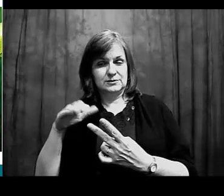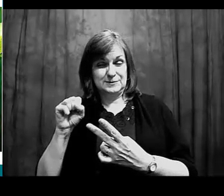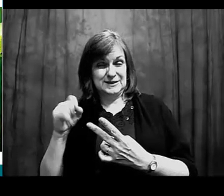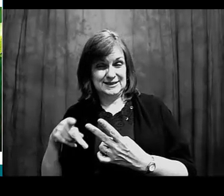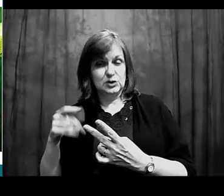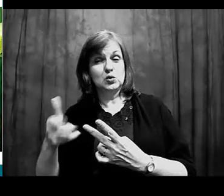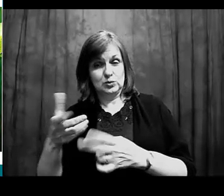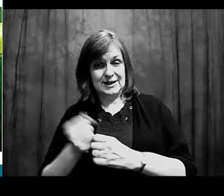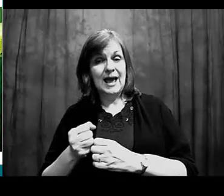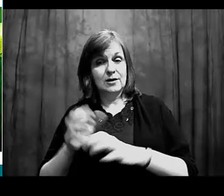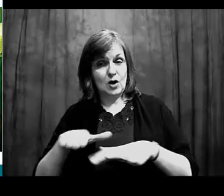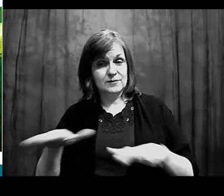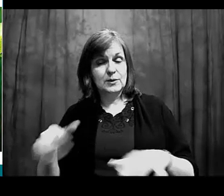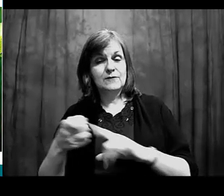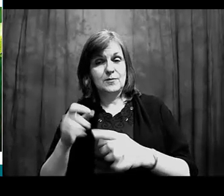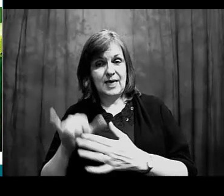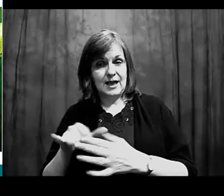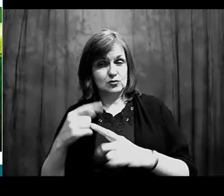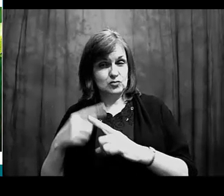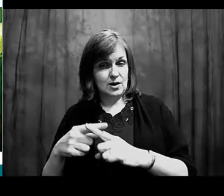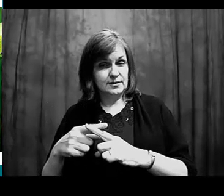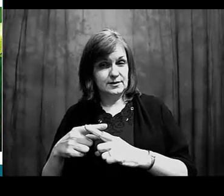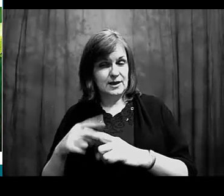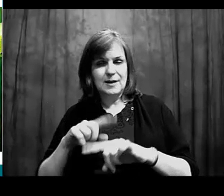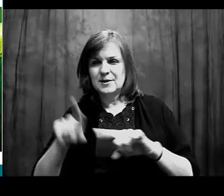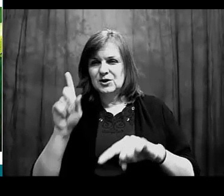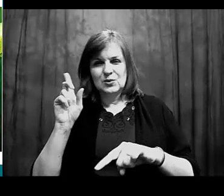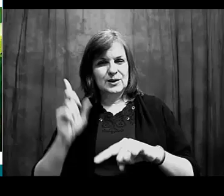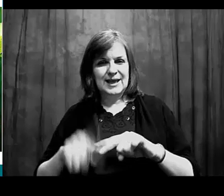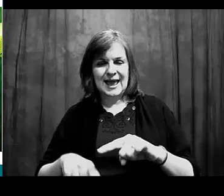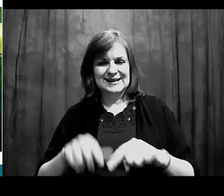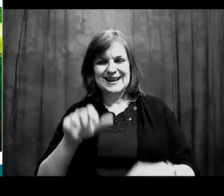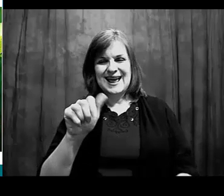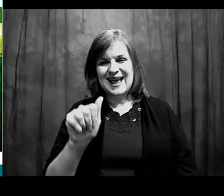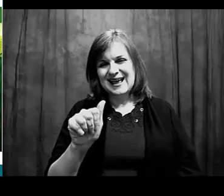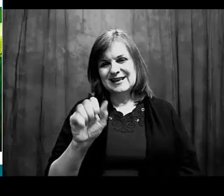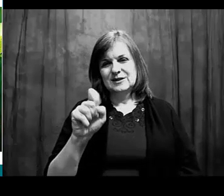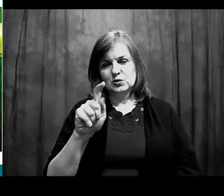these parental species and you would get offspring you would get